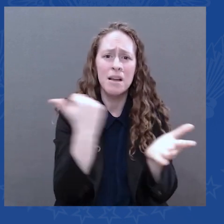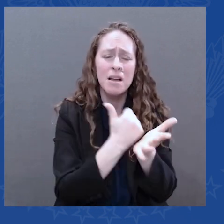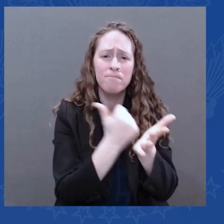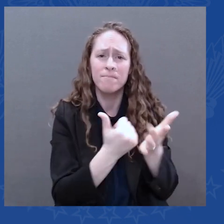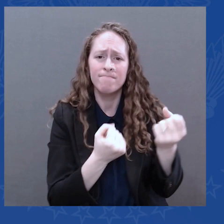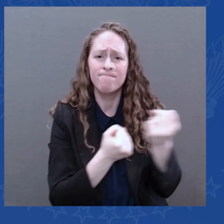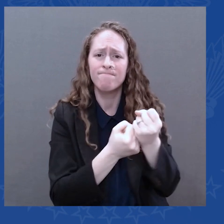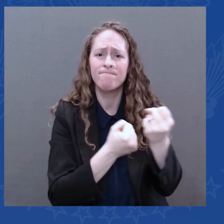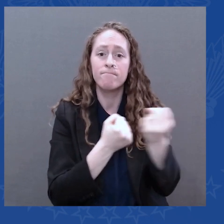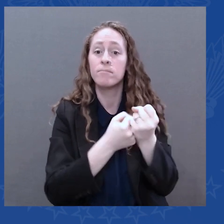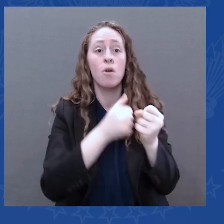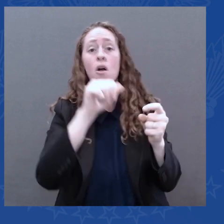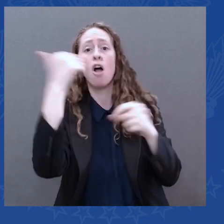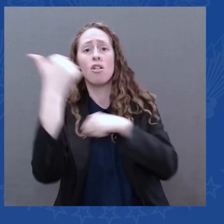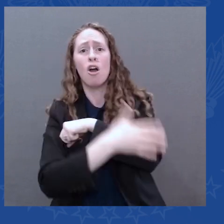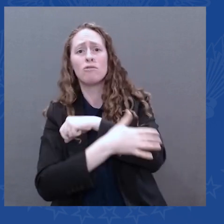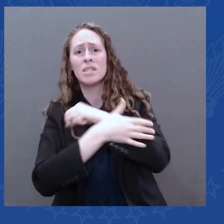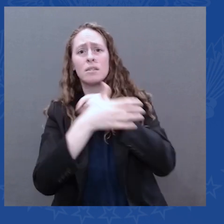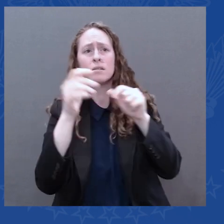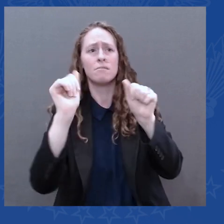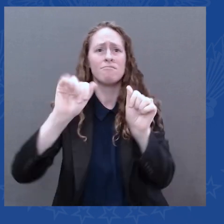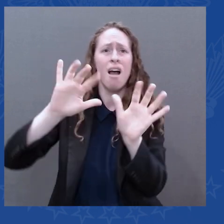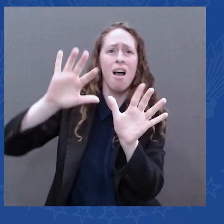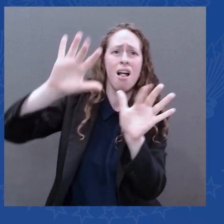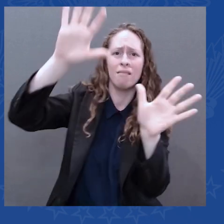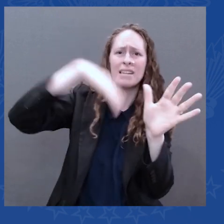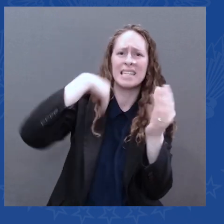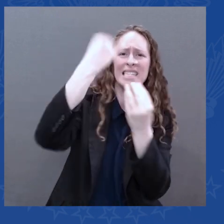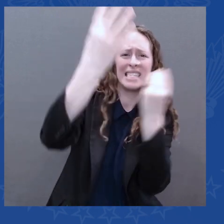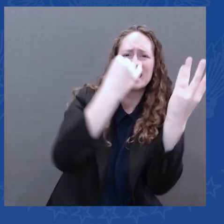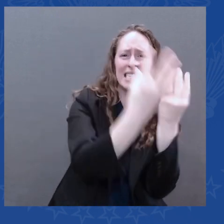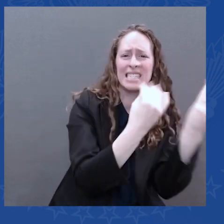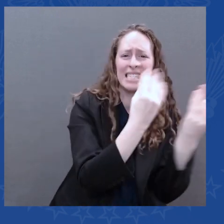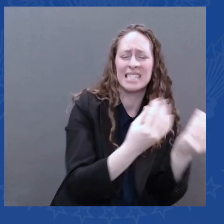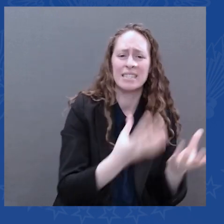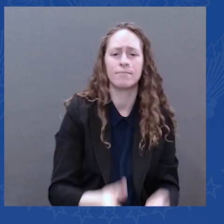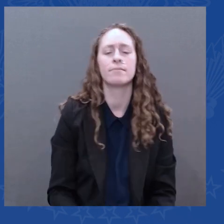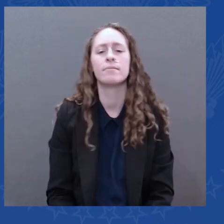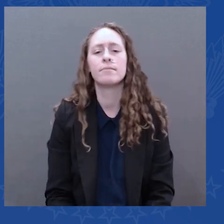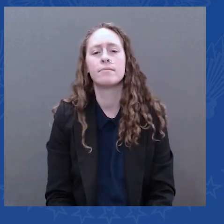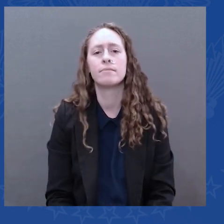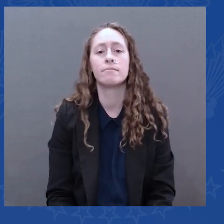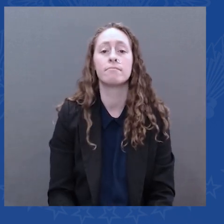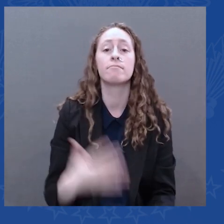will allocate an extra 3.4 billion euros for this purpose, and more will come.